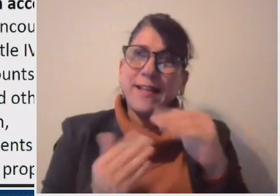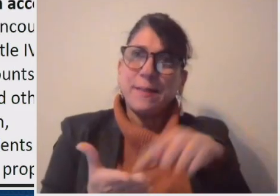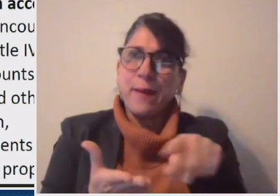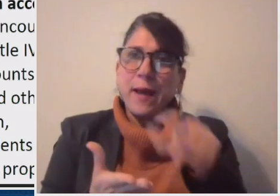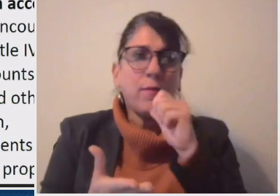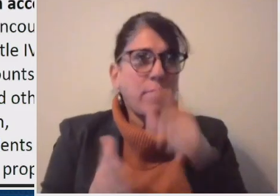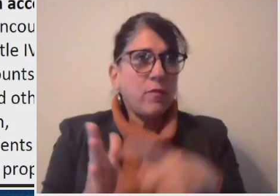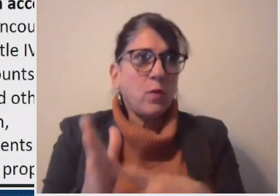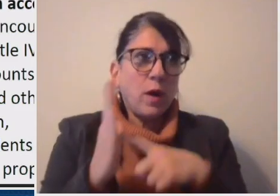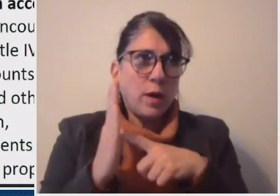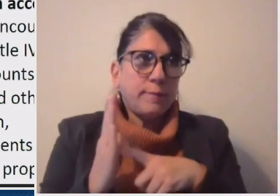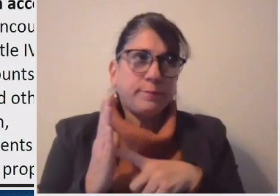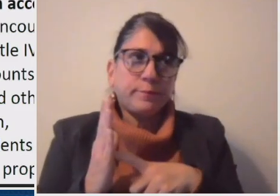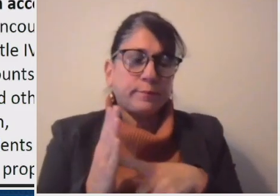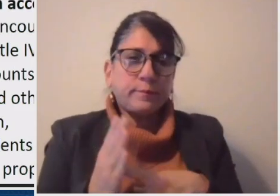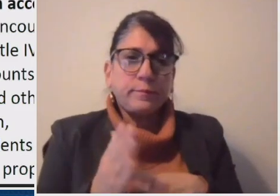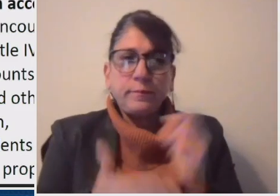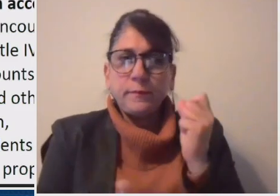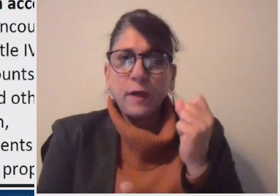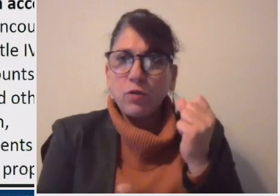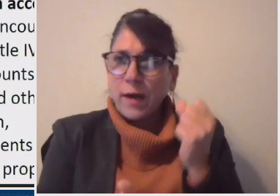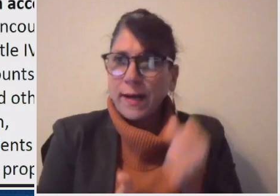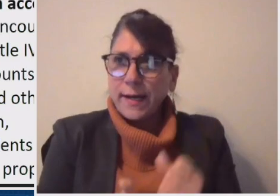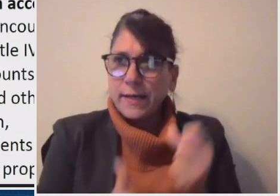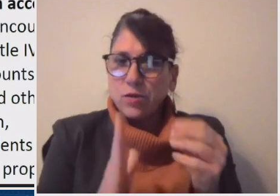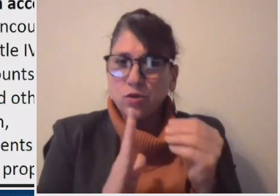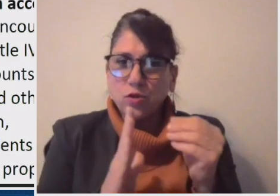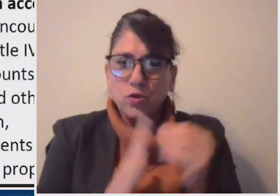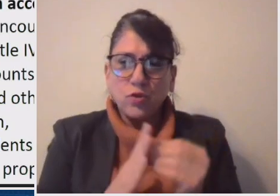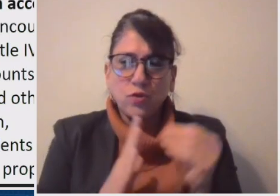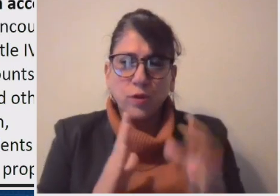students accounts or posted prior to drawing the funds, though many institutions do so.